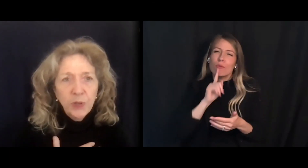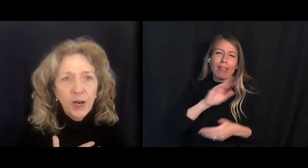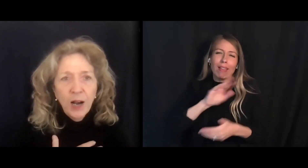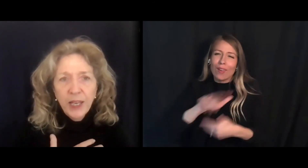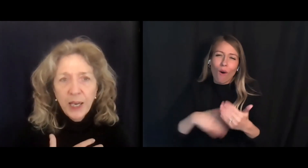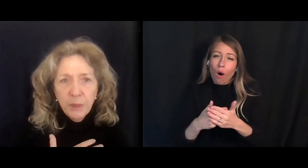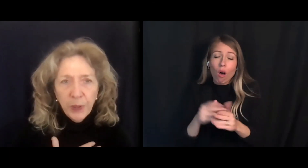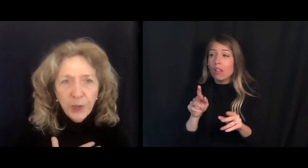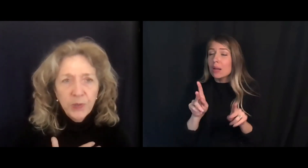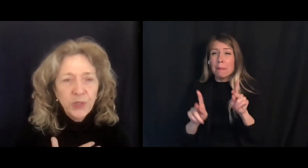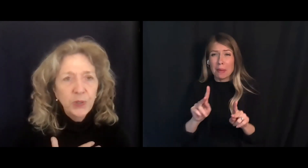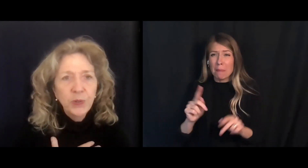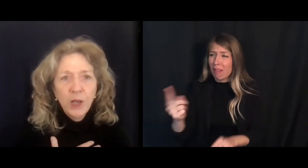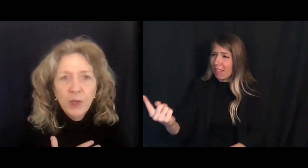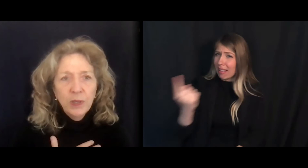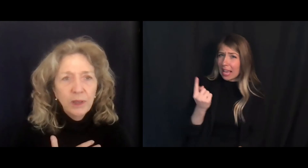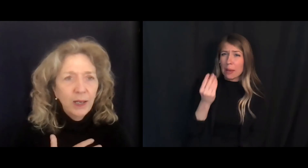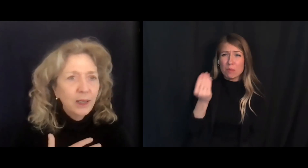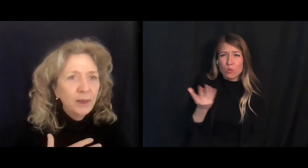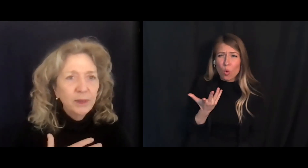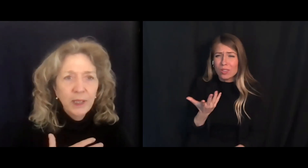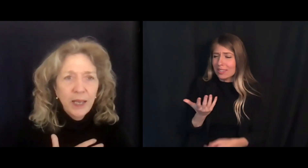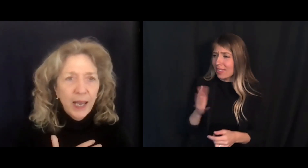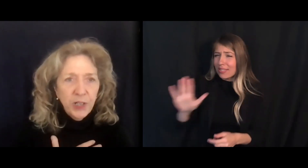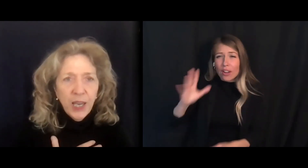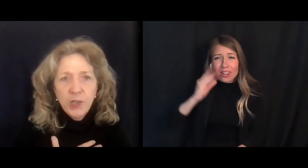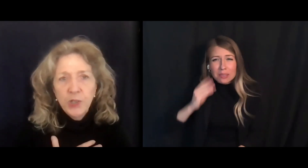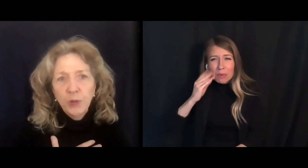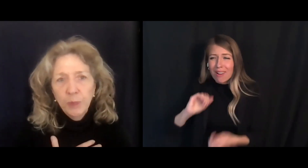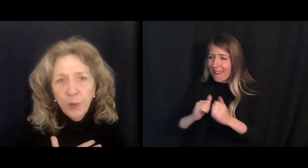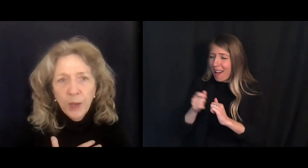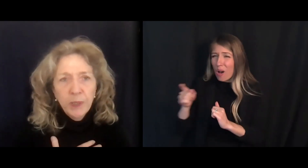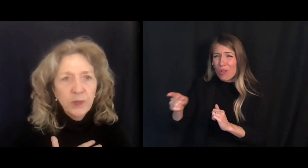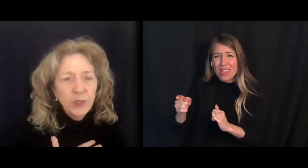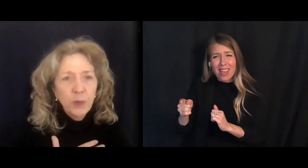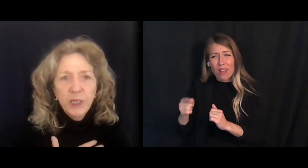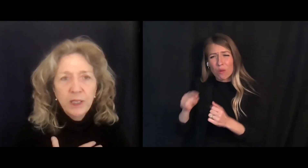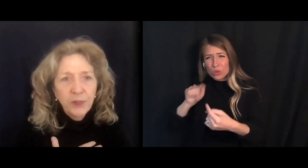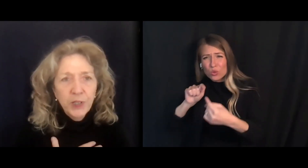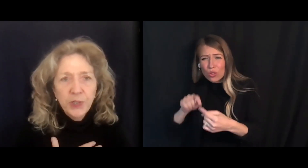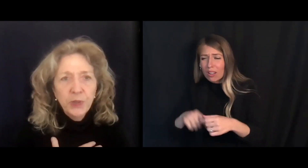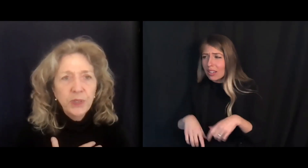or how they had barriers to education, or employment in so many different issues.